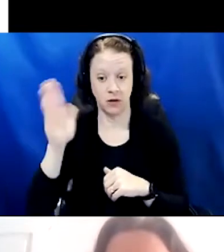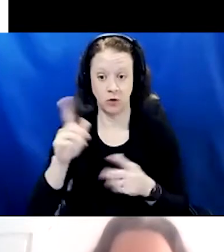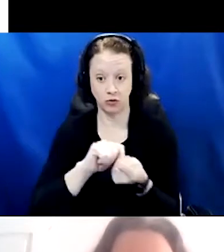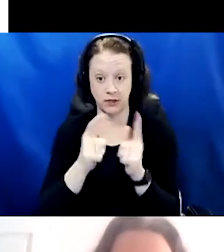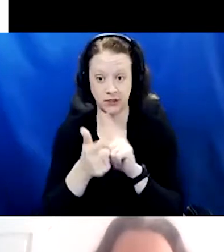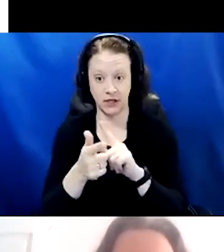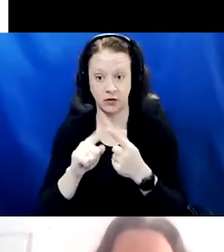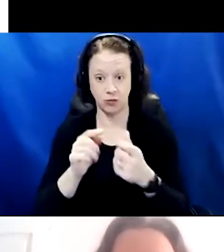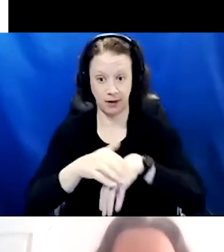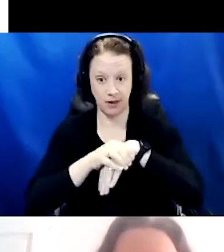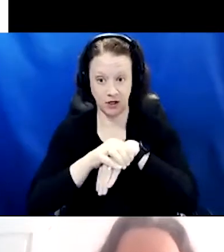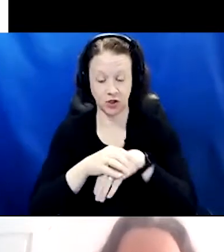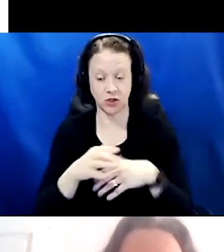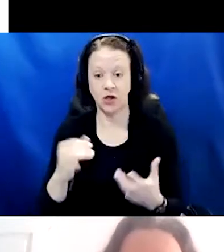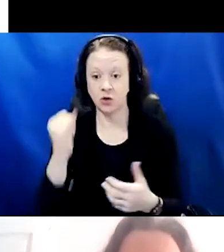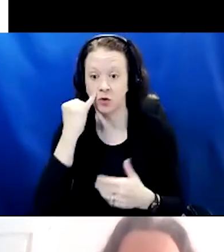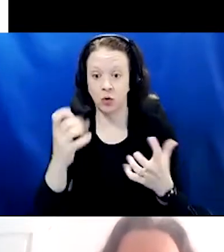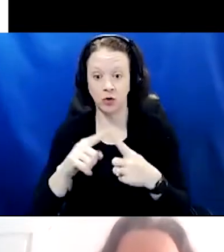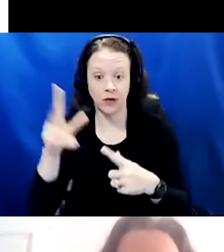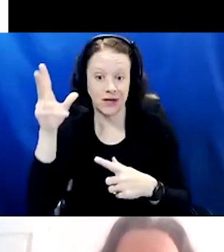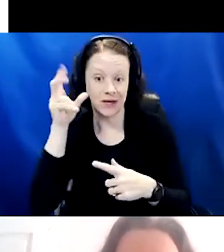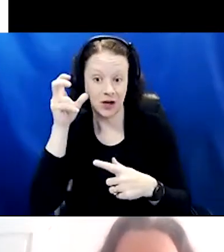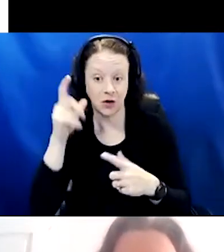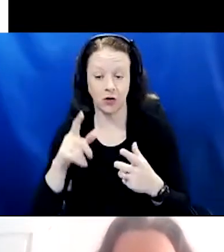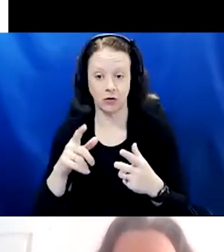to English and in order to hear them, English speakers